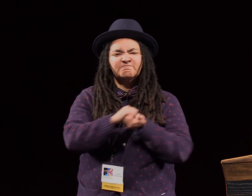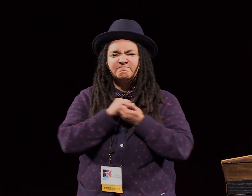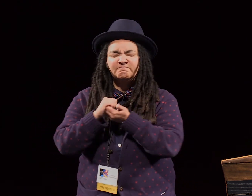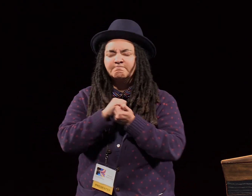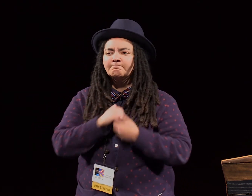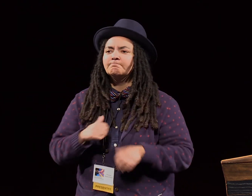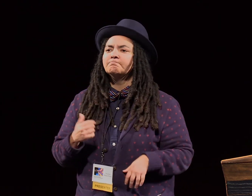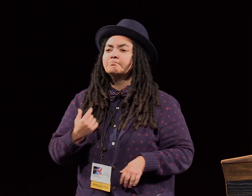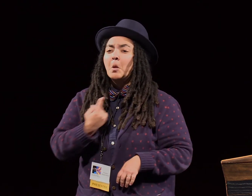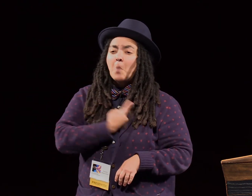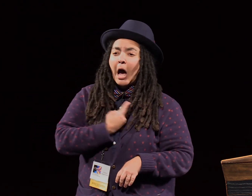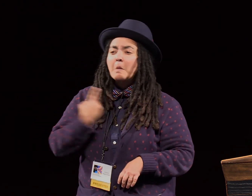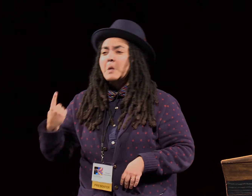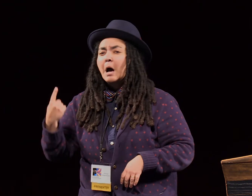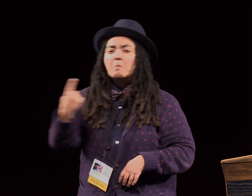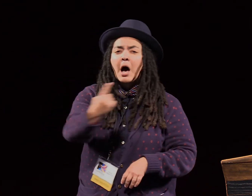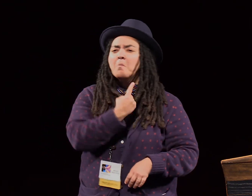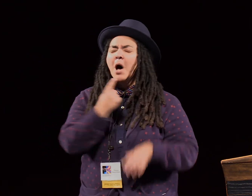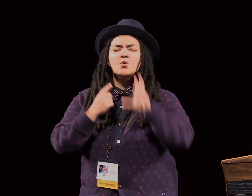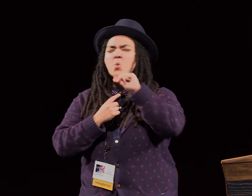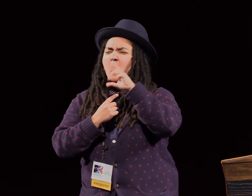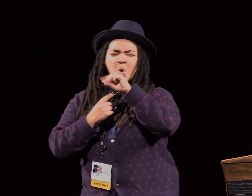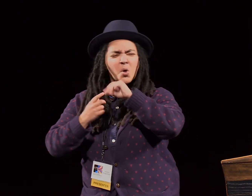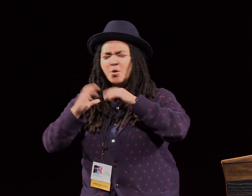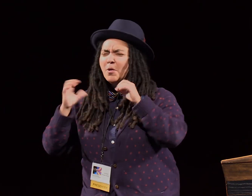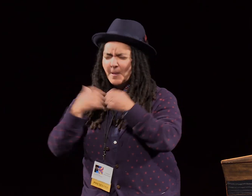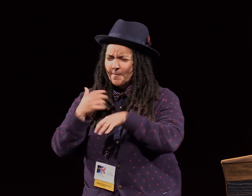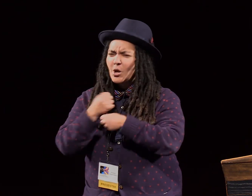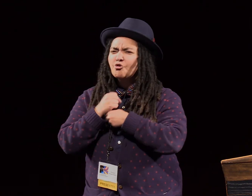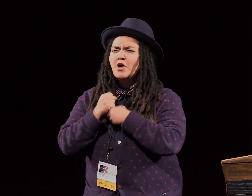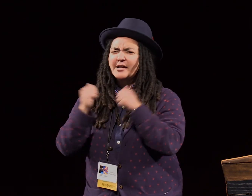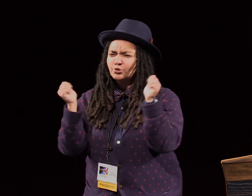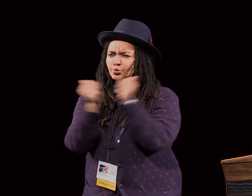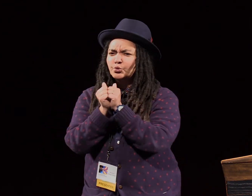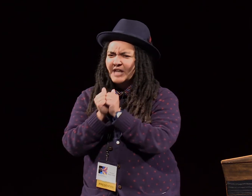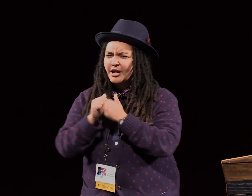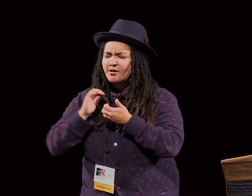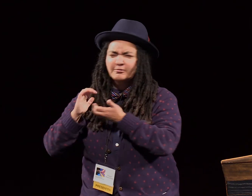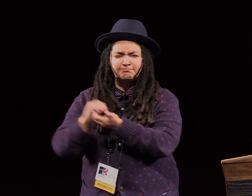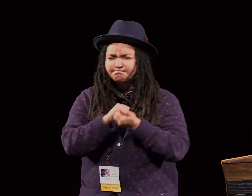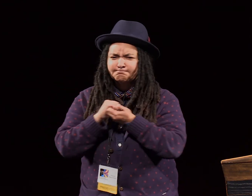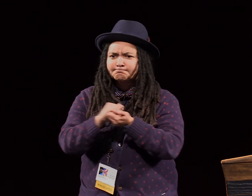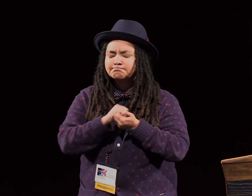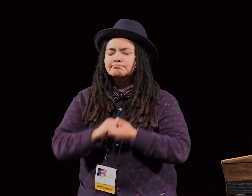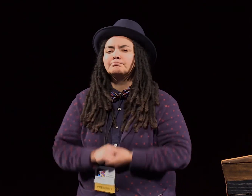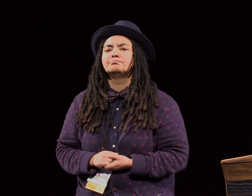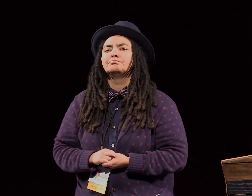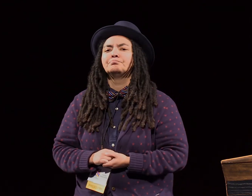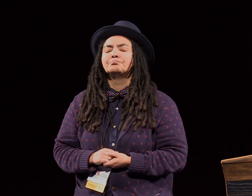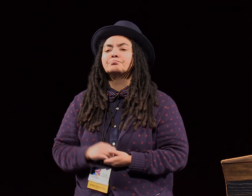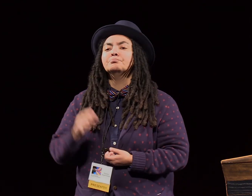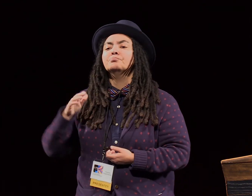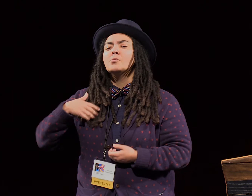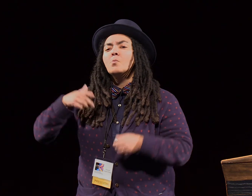We wanted to make this united poem, the three of us, and we didn't want to just each have a line,